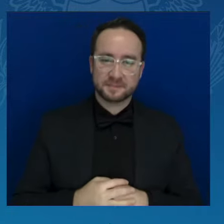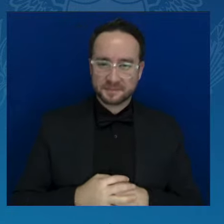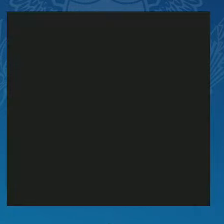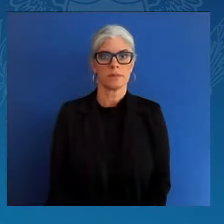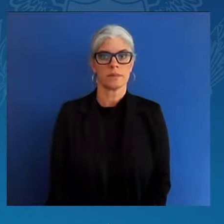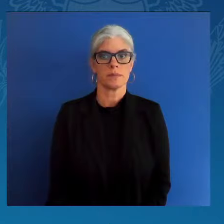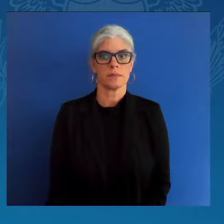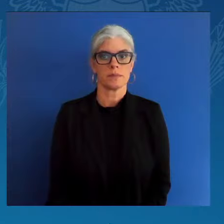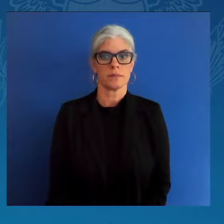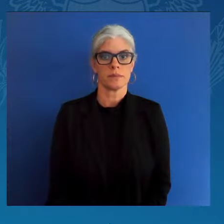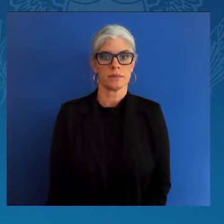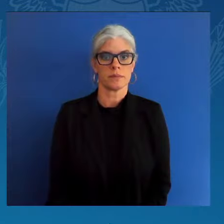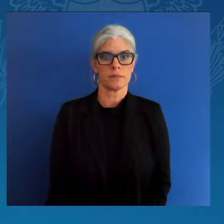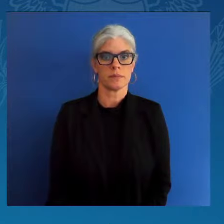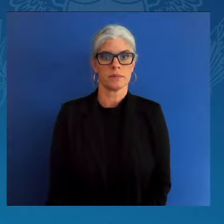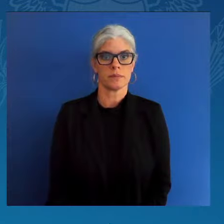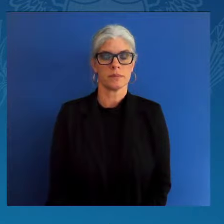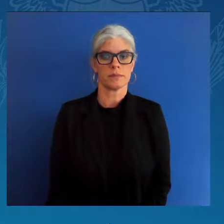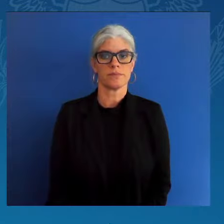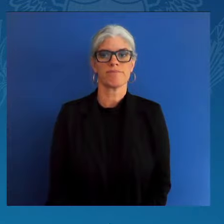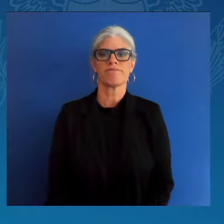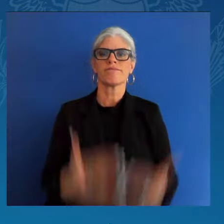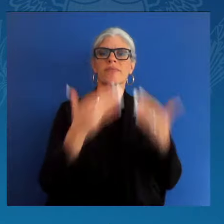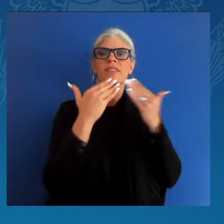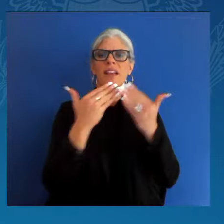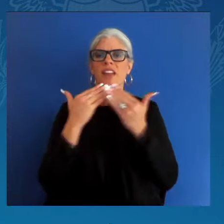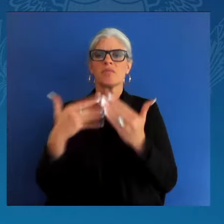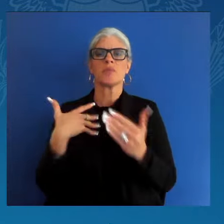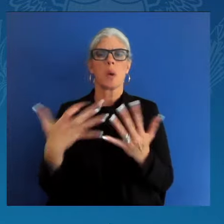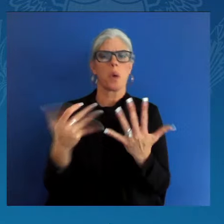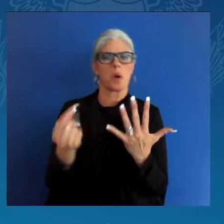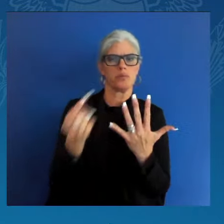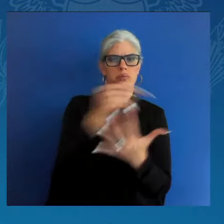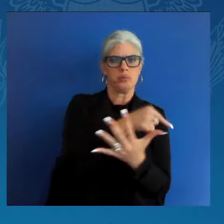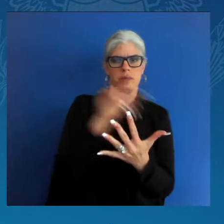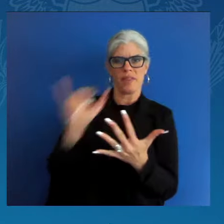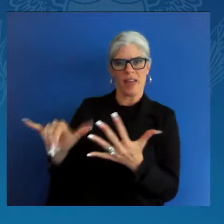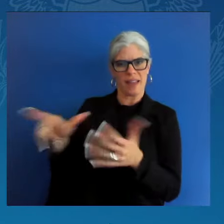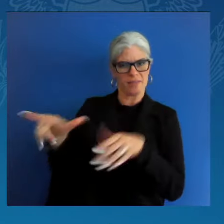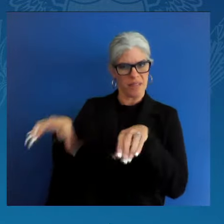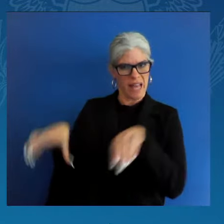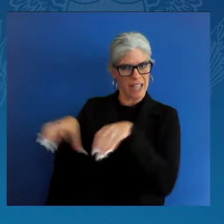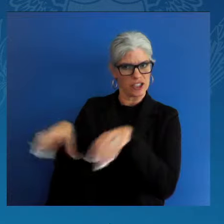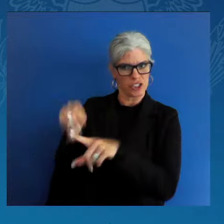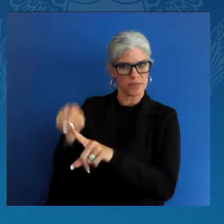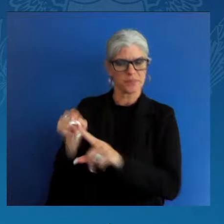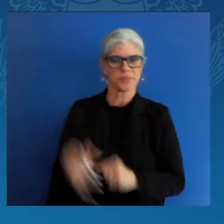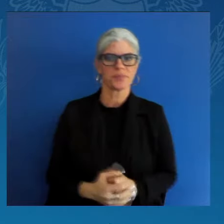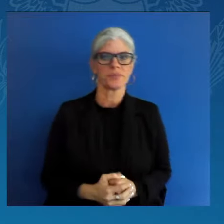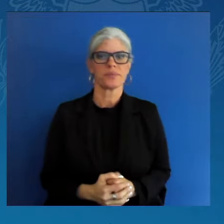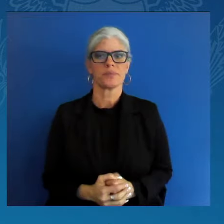and the work of the Department of Commerce in this area. We're building on experience.